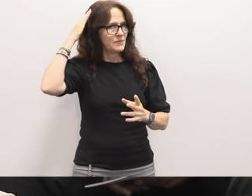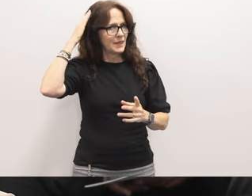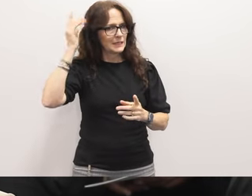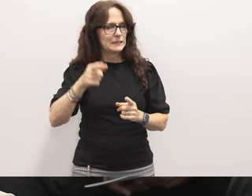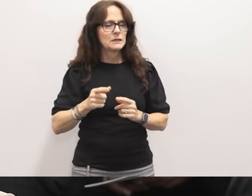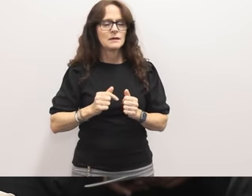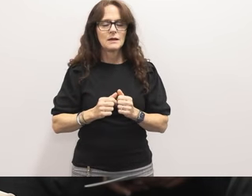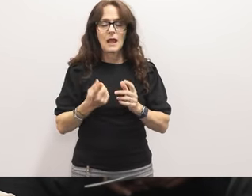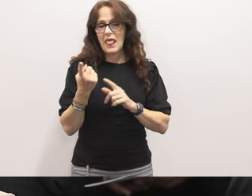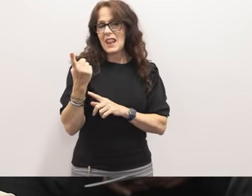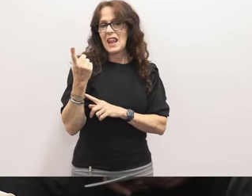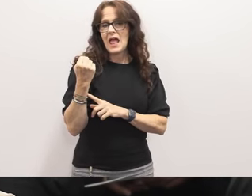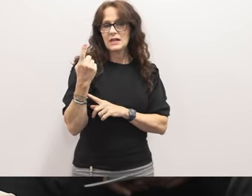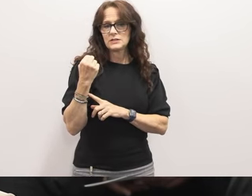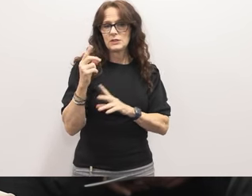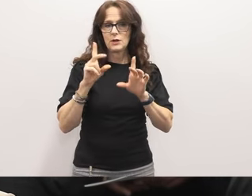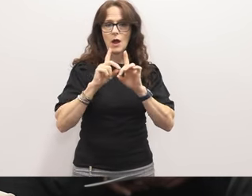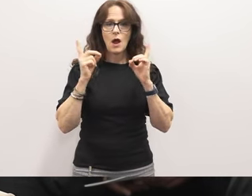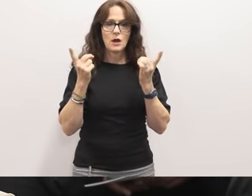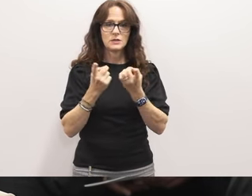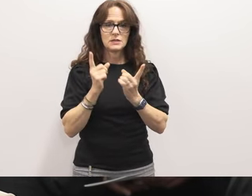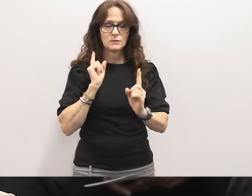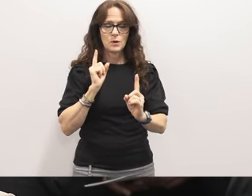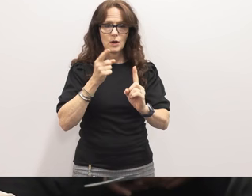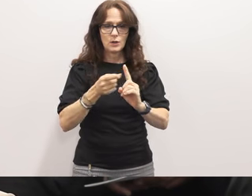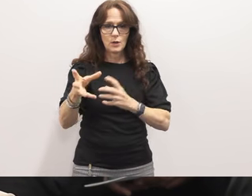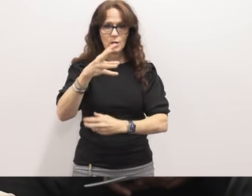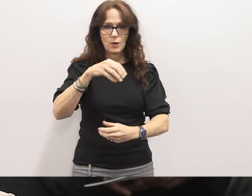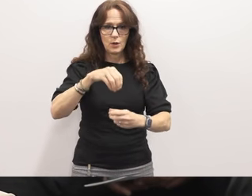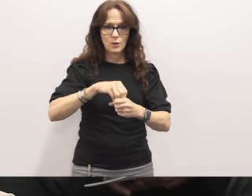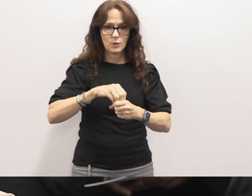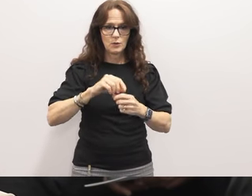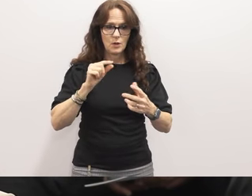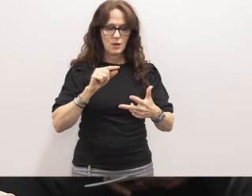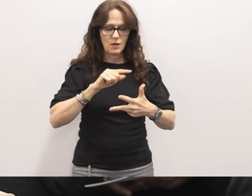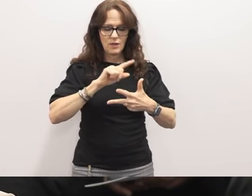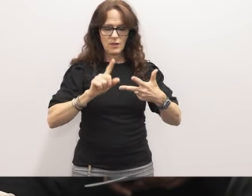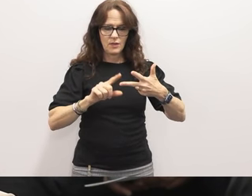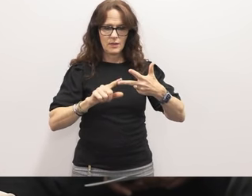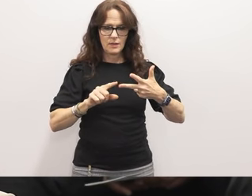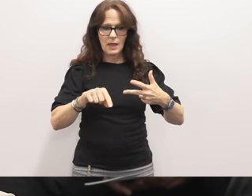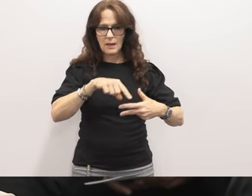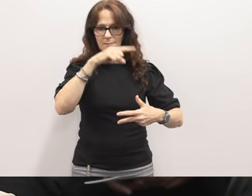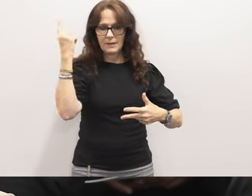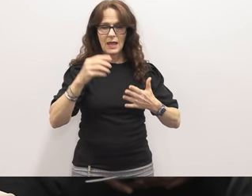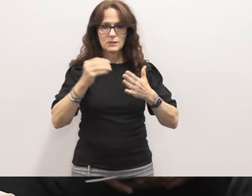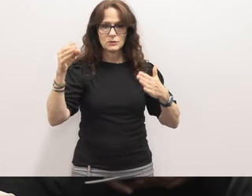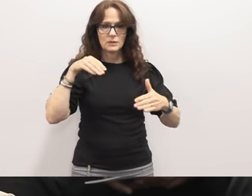last year our district goals included in goal three, Black student access to and success